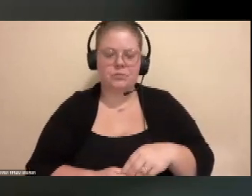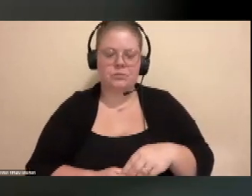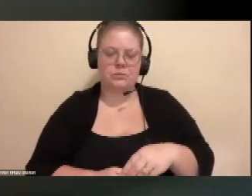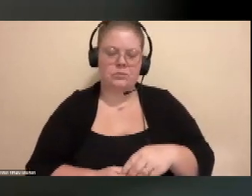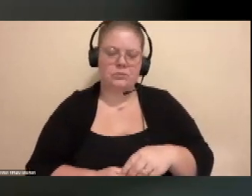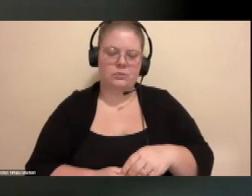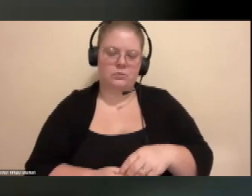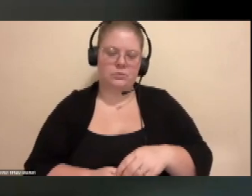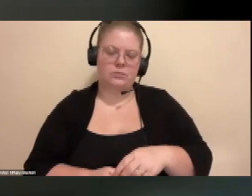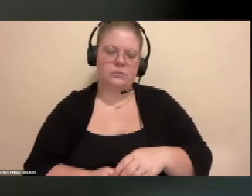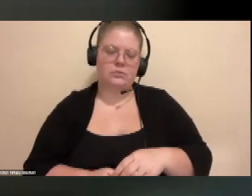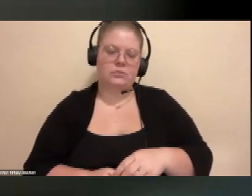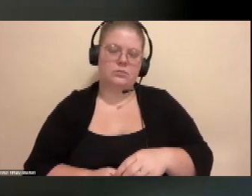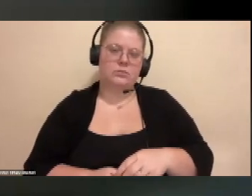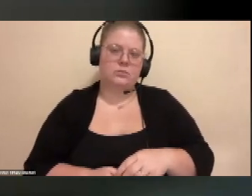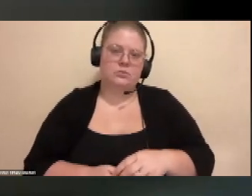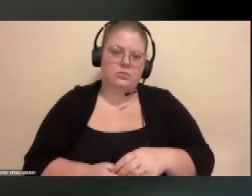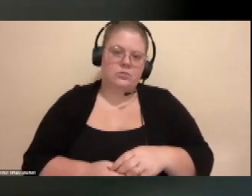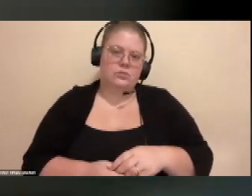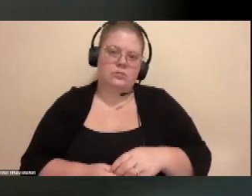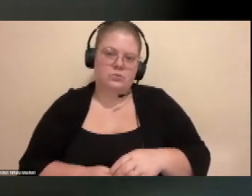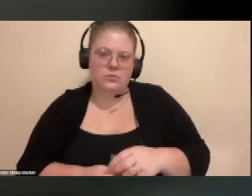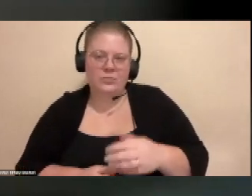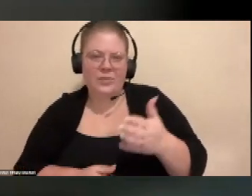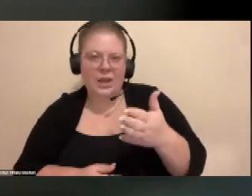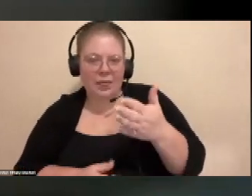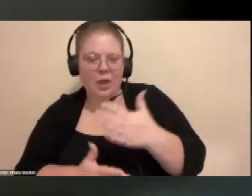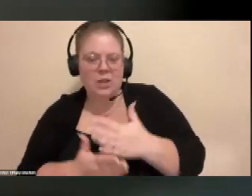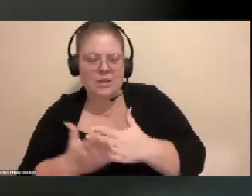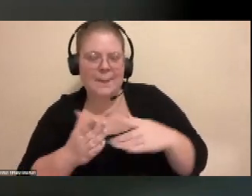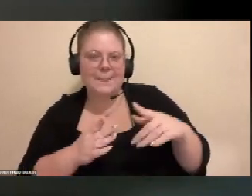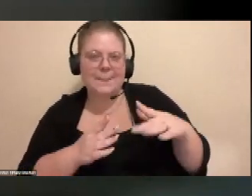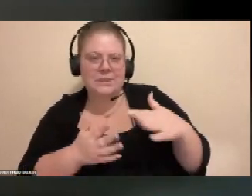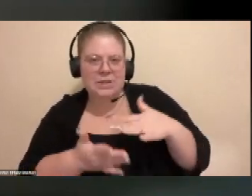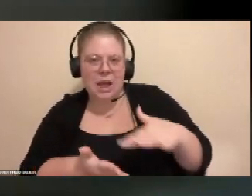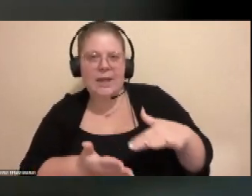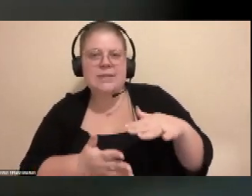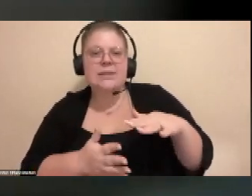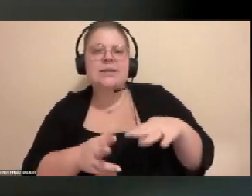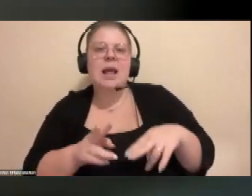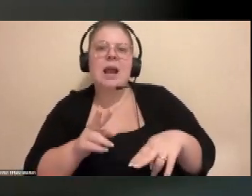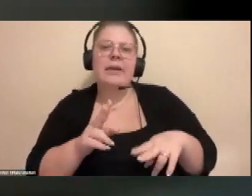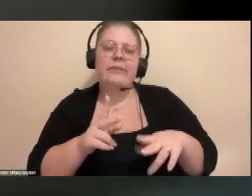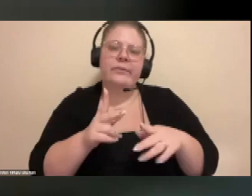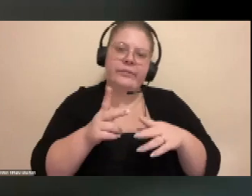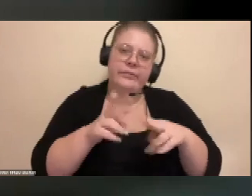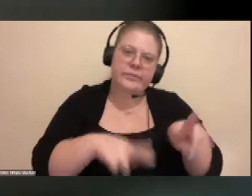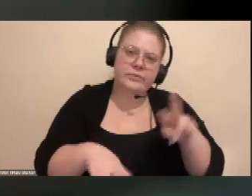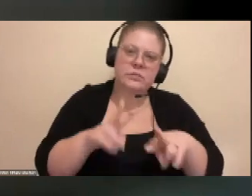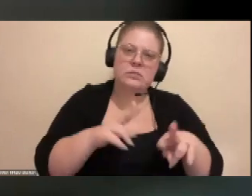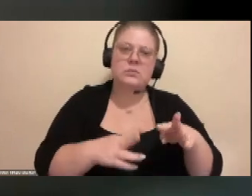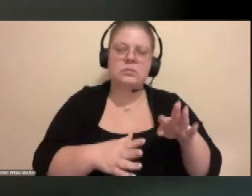that have looked at the effect of covid on persons with disabilities broadly,